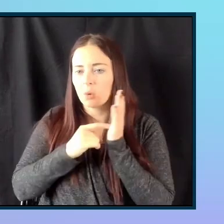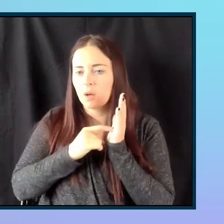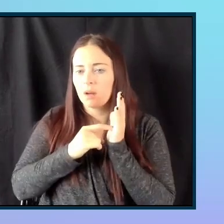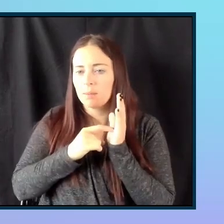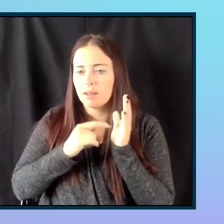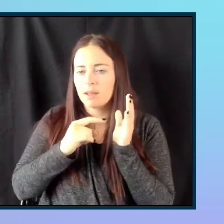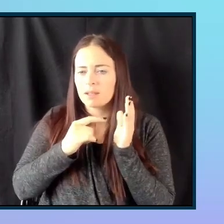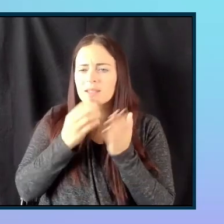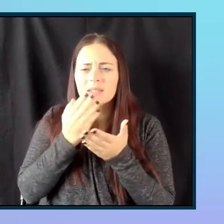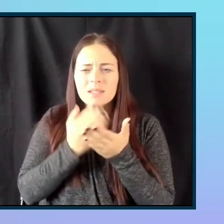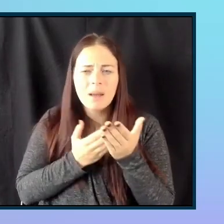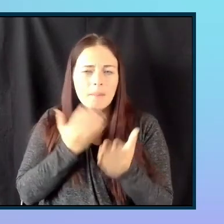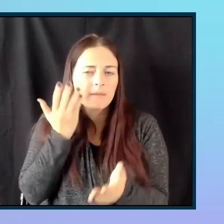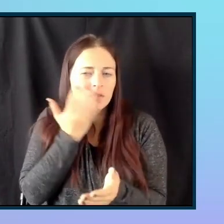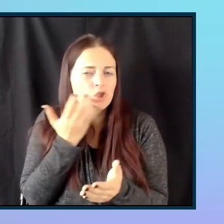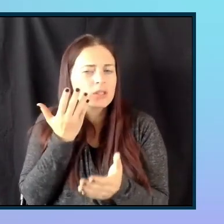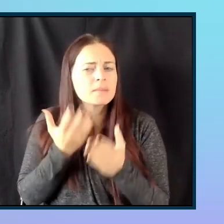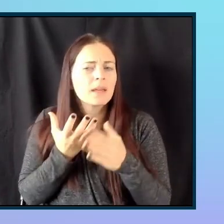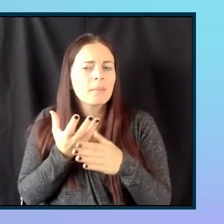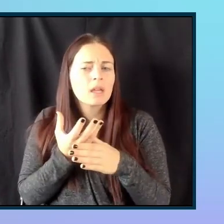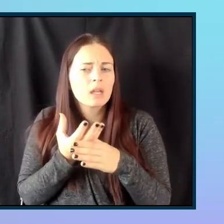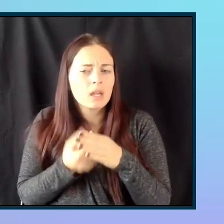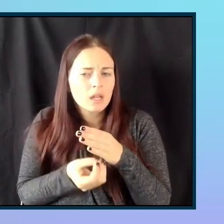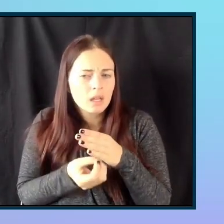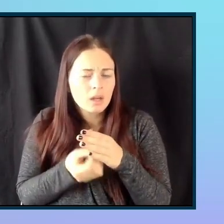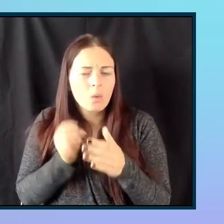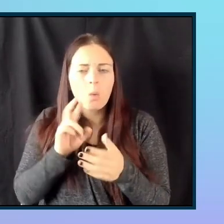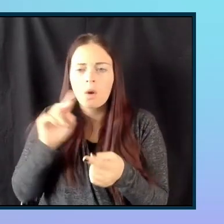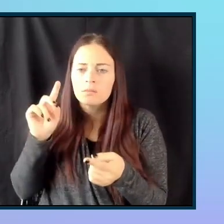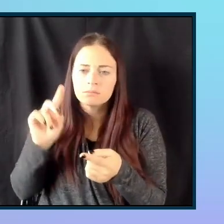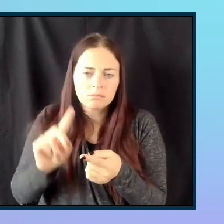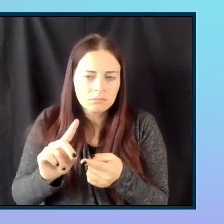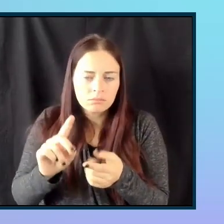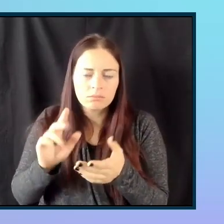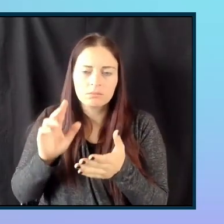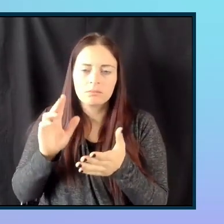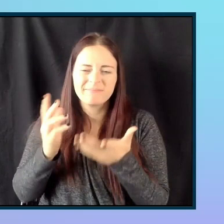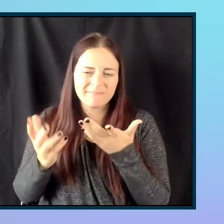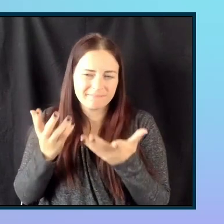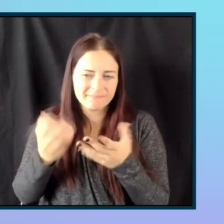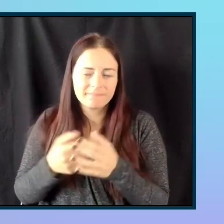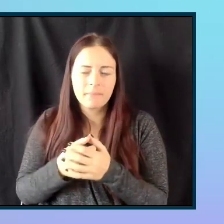that go away or that get reduced in scope. Well, thanks so much.